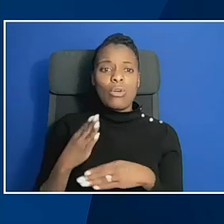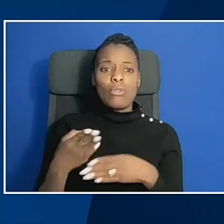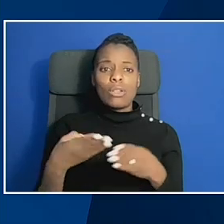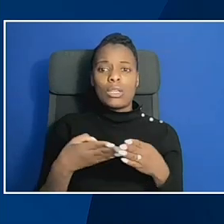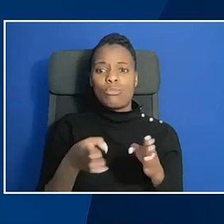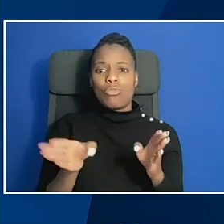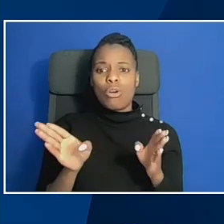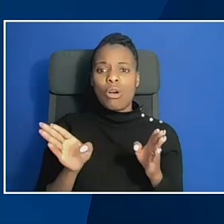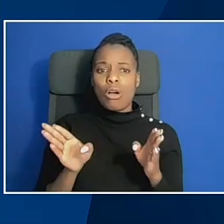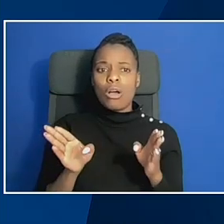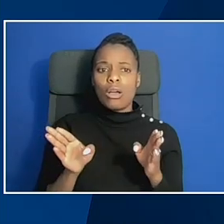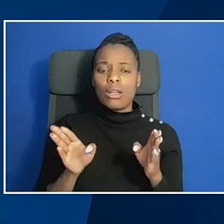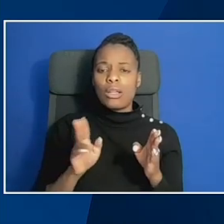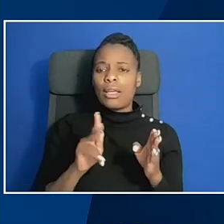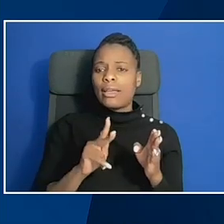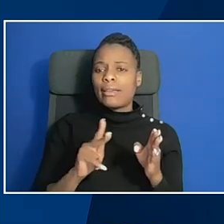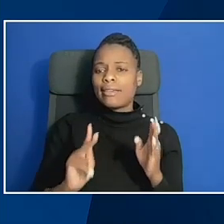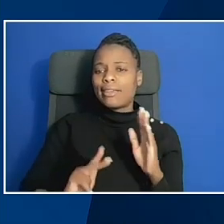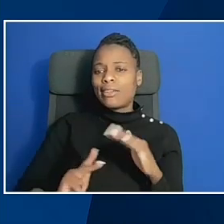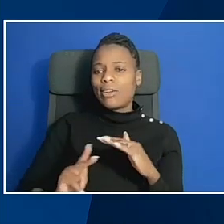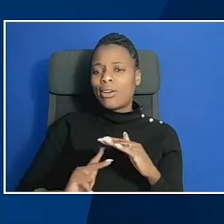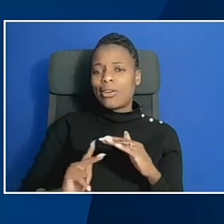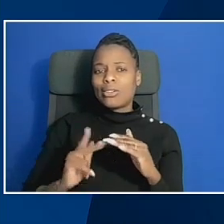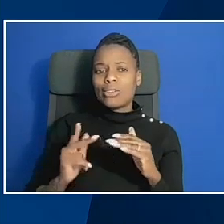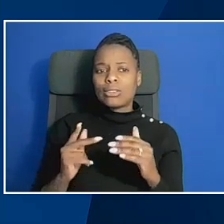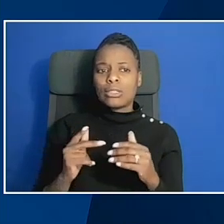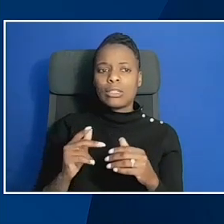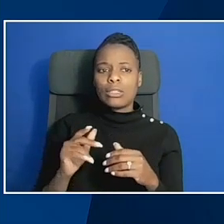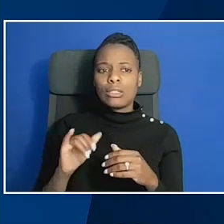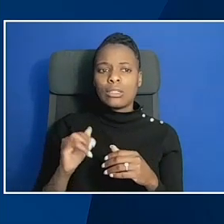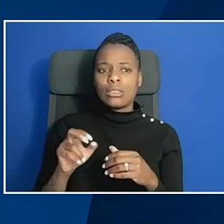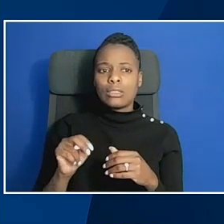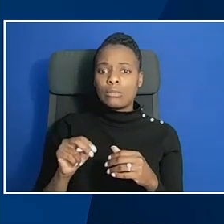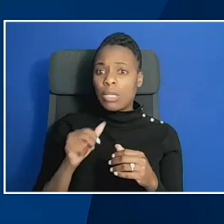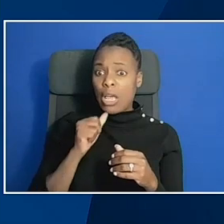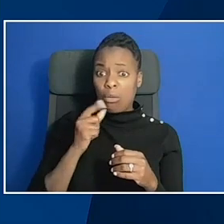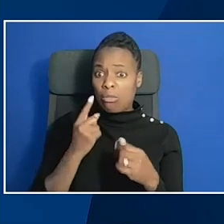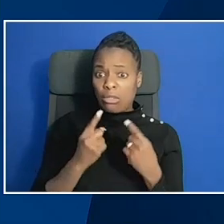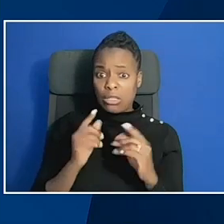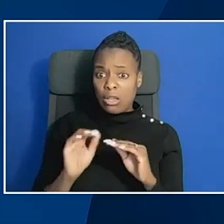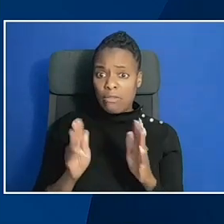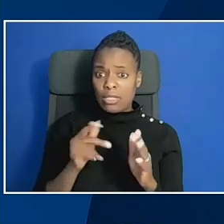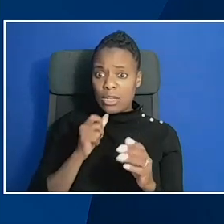obviously doesn't apply because this laws. But I don't think it is obviously doesn't apply because it says education-specific,